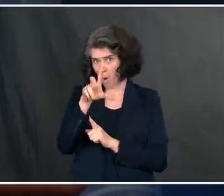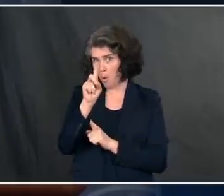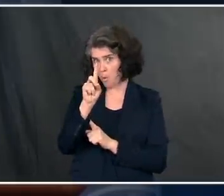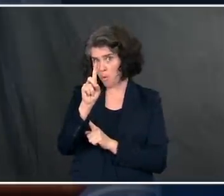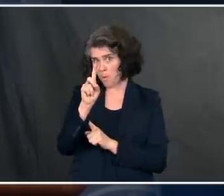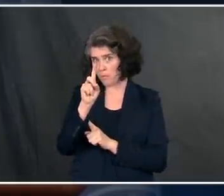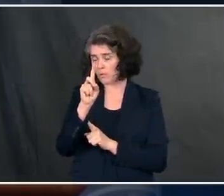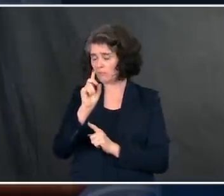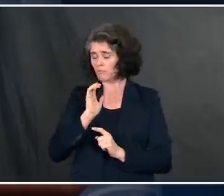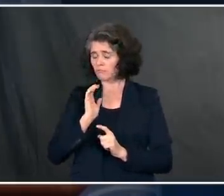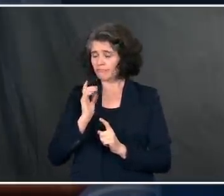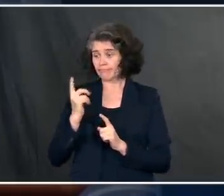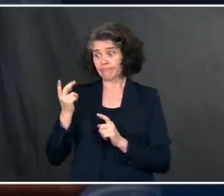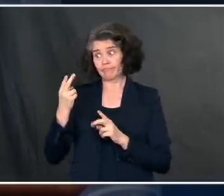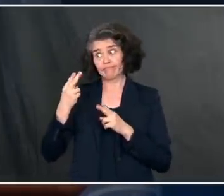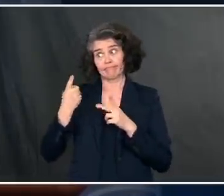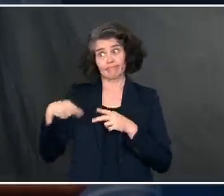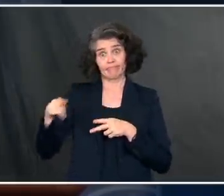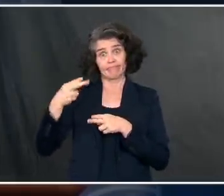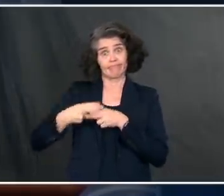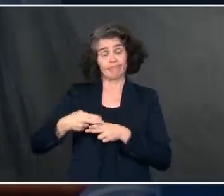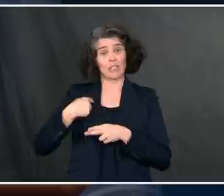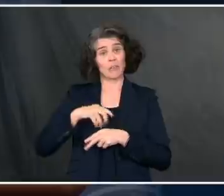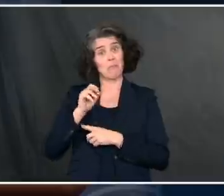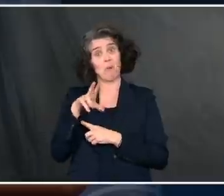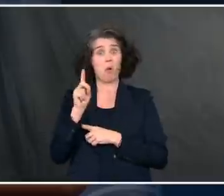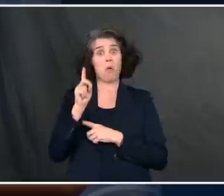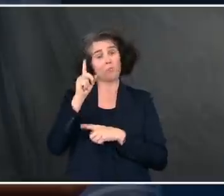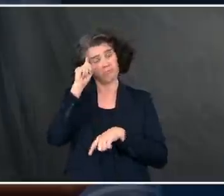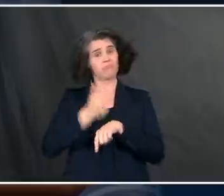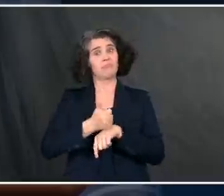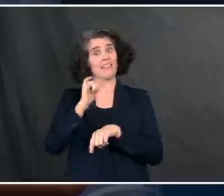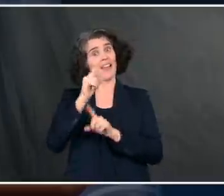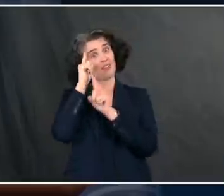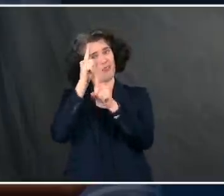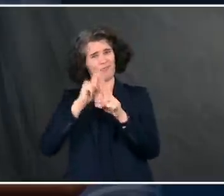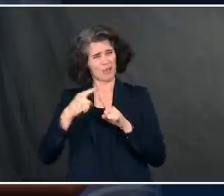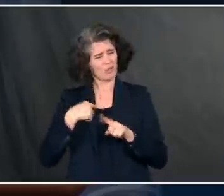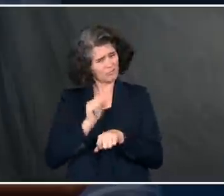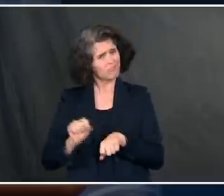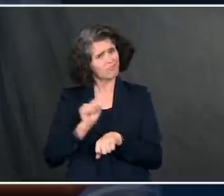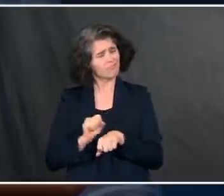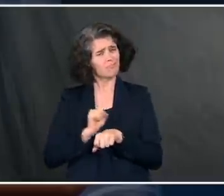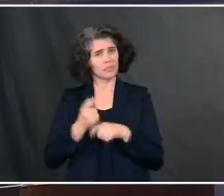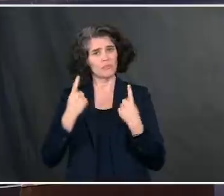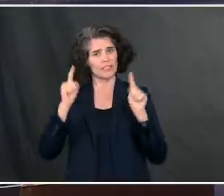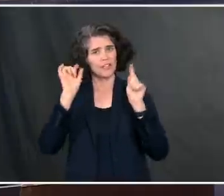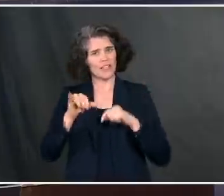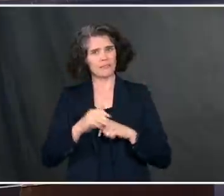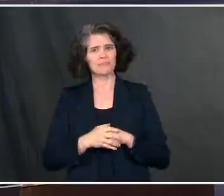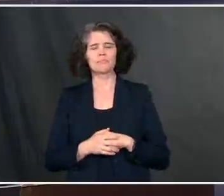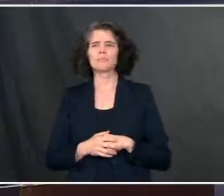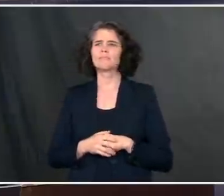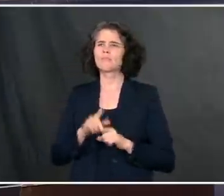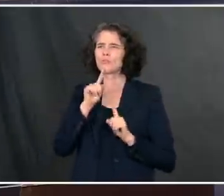and we're working overtime to help to achieve it -- try to achieve it. The Press: But is the President trying to -- obviously, he would try to exceed that if possible.